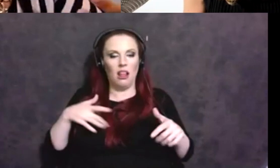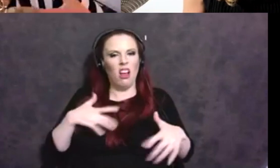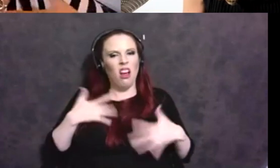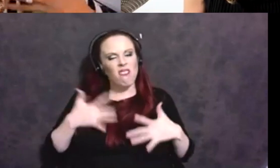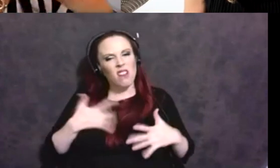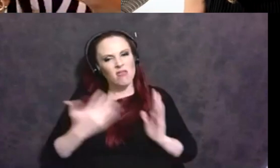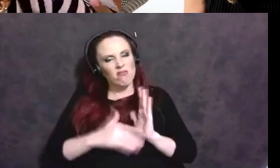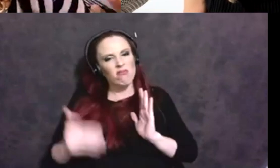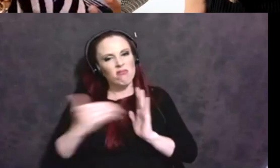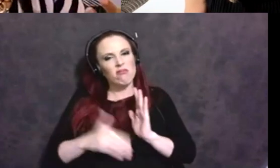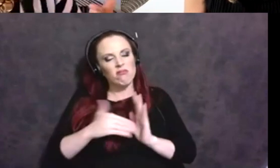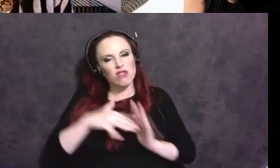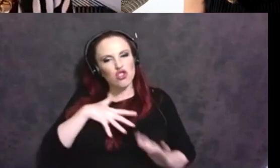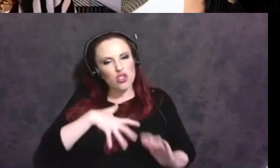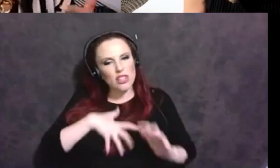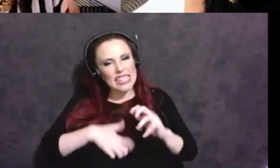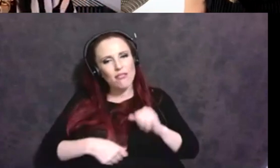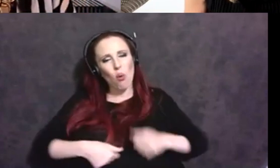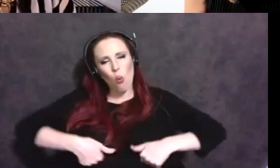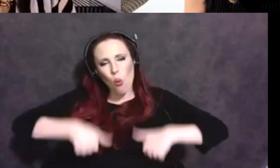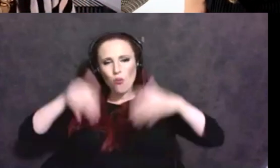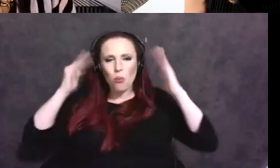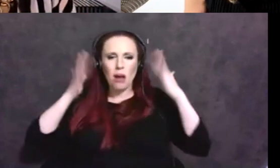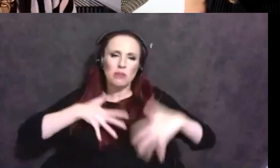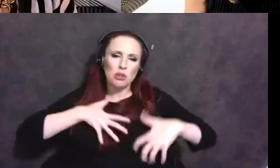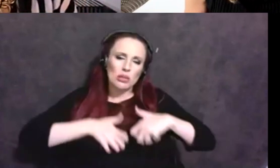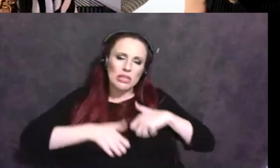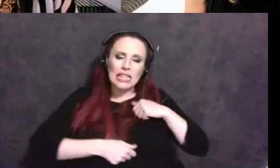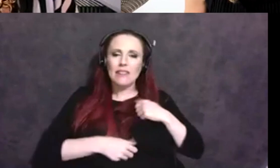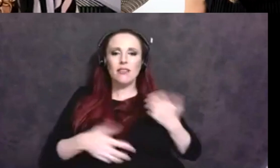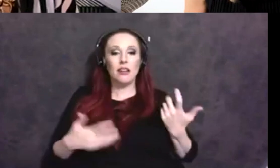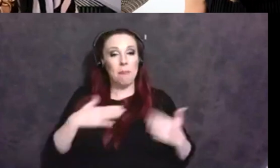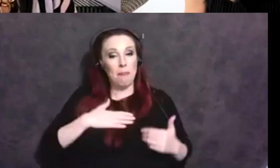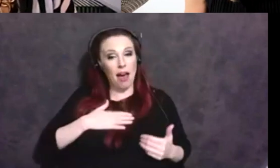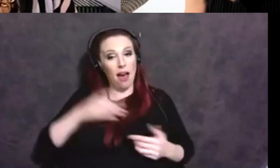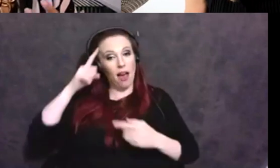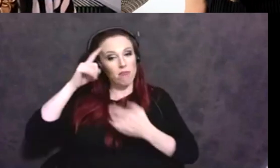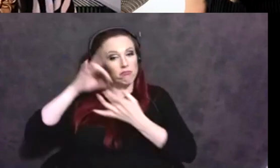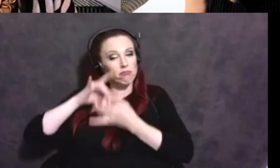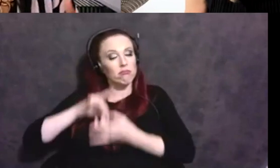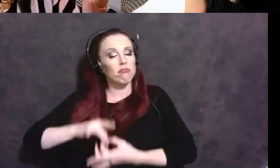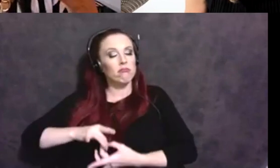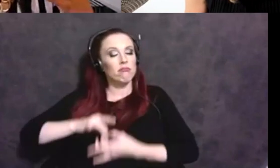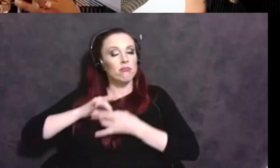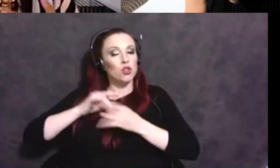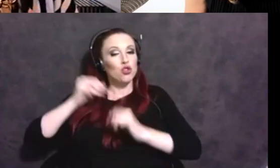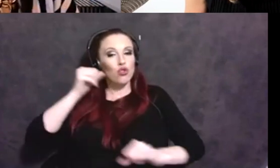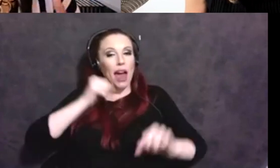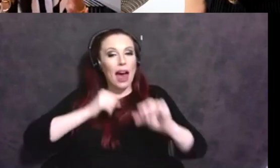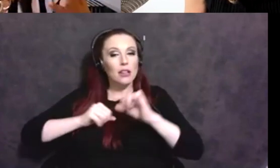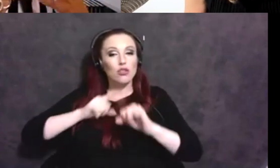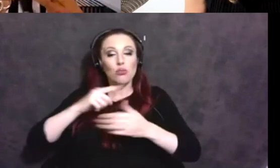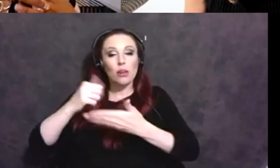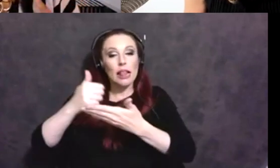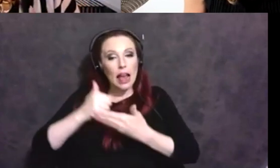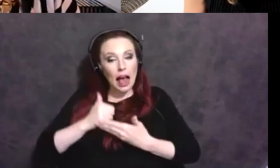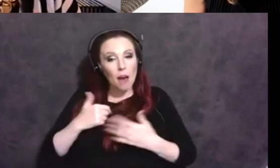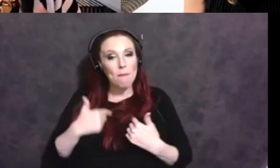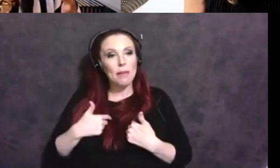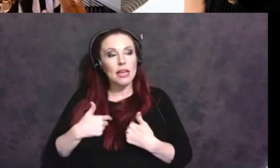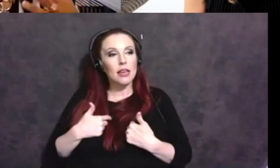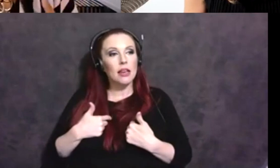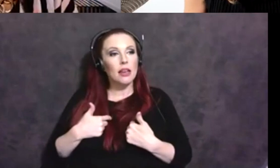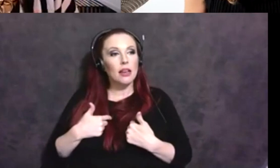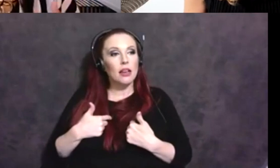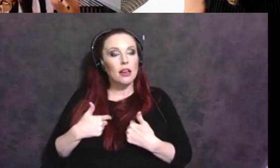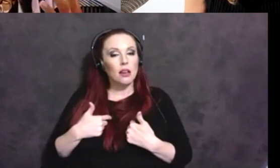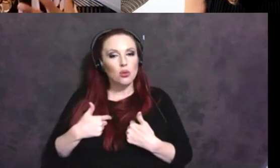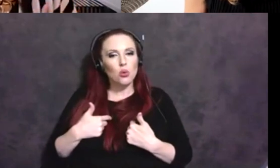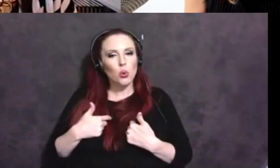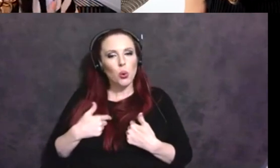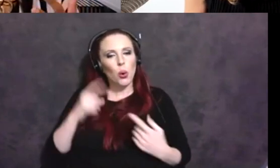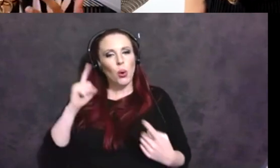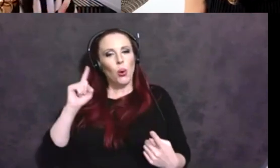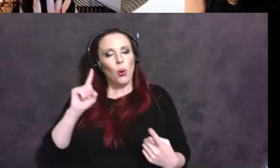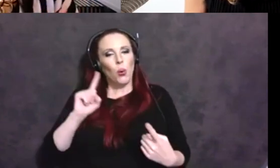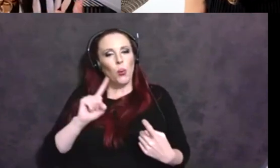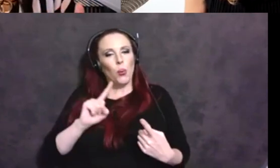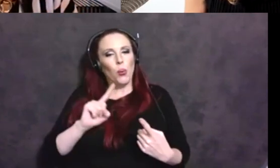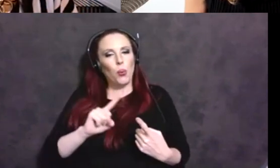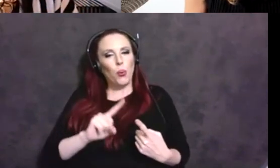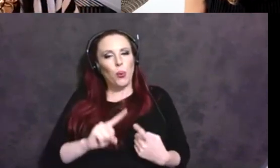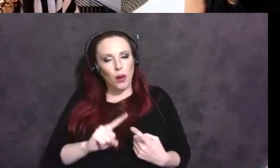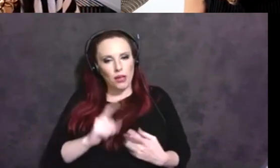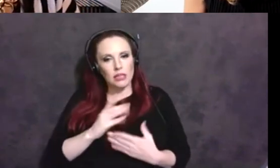middle of a pandemic where I have repeatedly felt grief. My embodiment strategies have